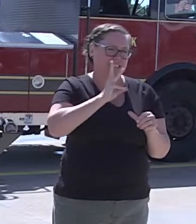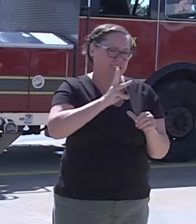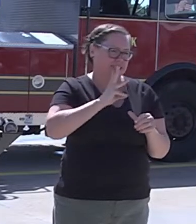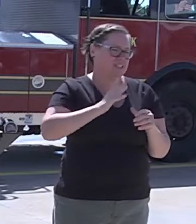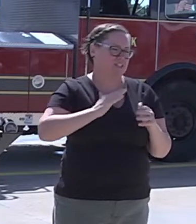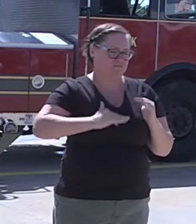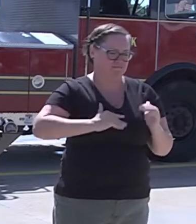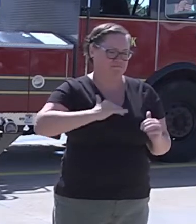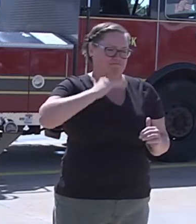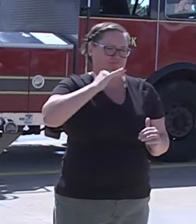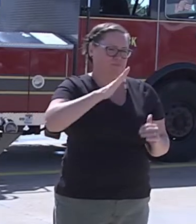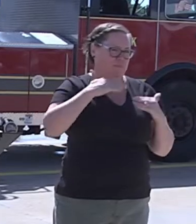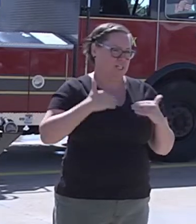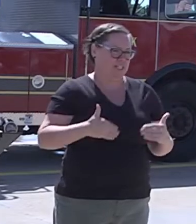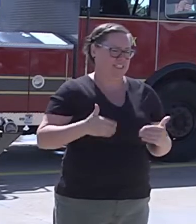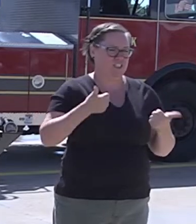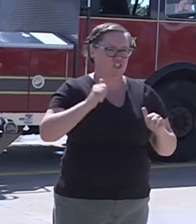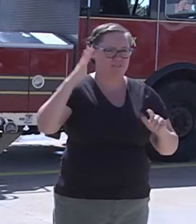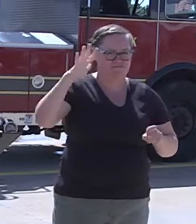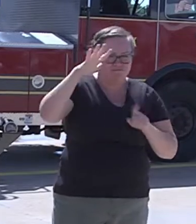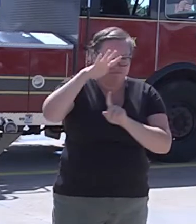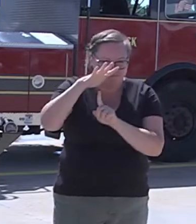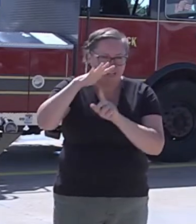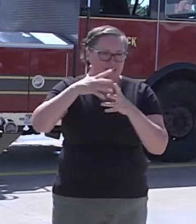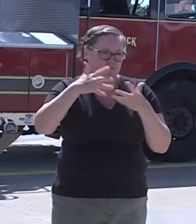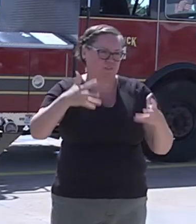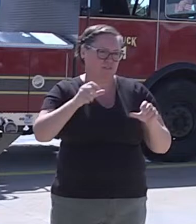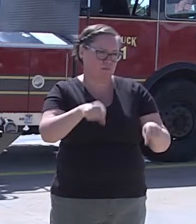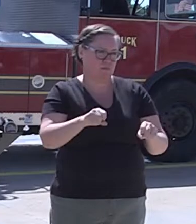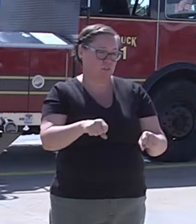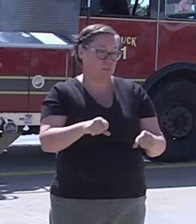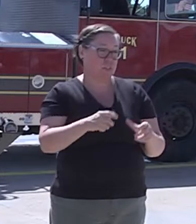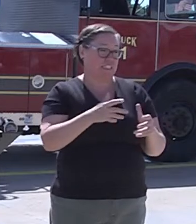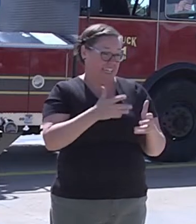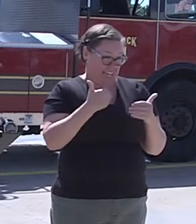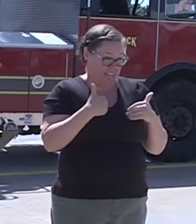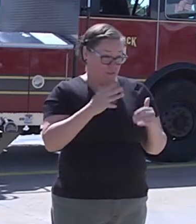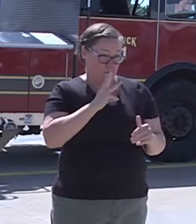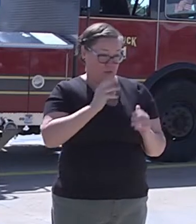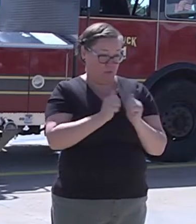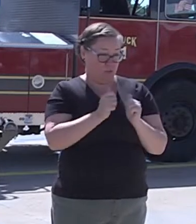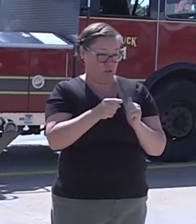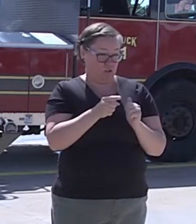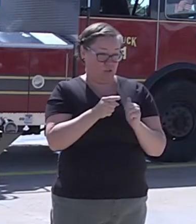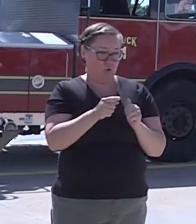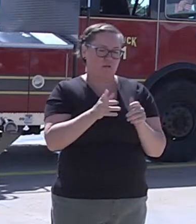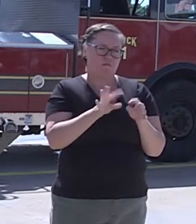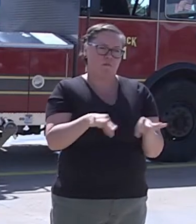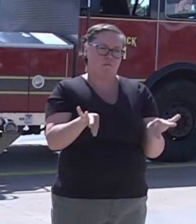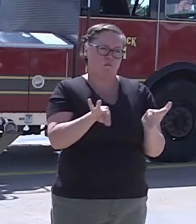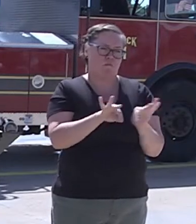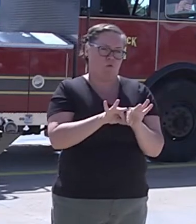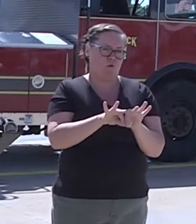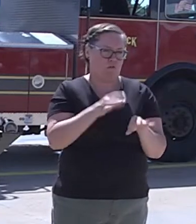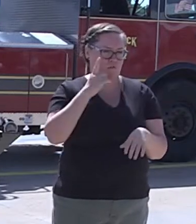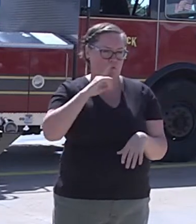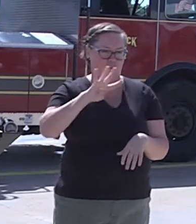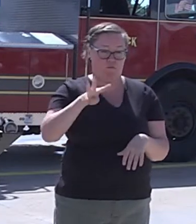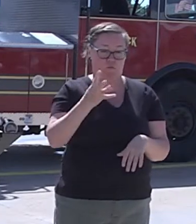much as possible in fact keeping water nearby is important during the 4th of July for many reasons